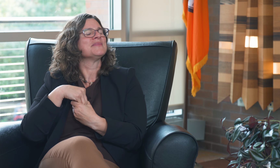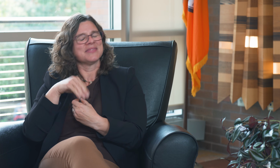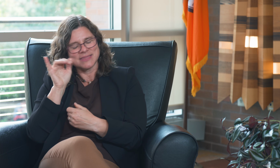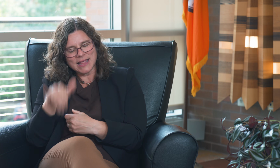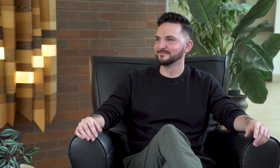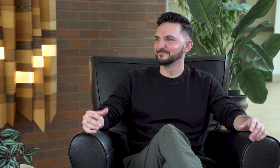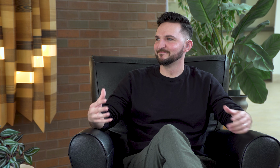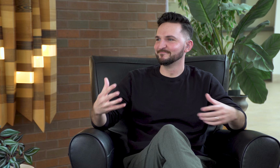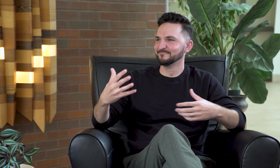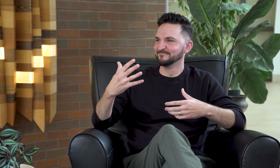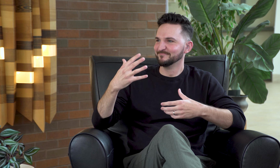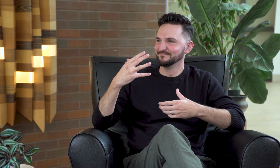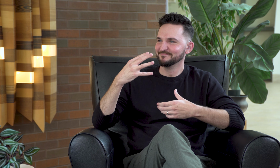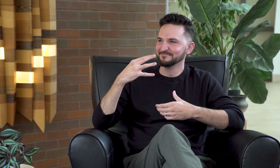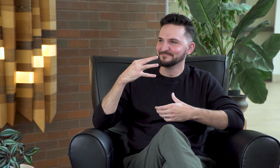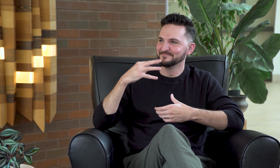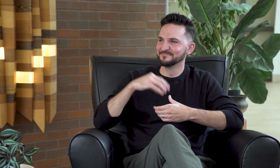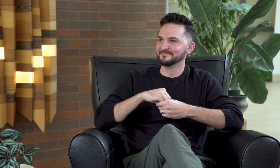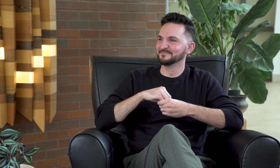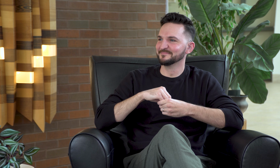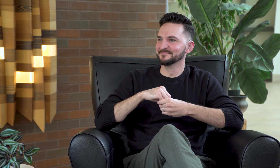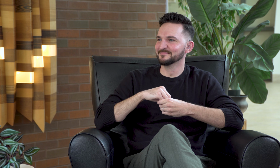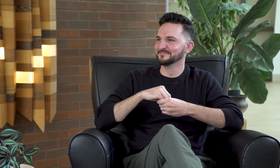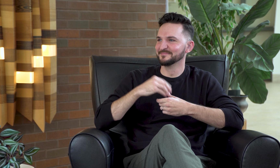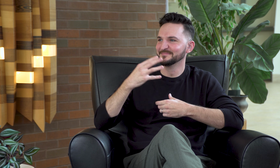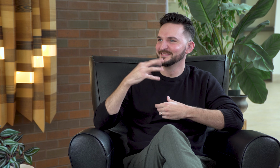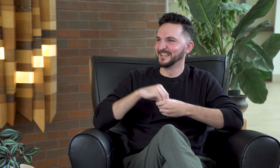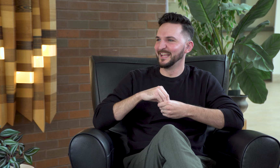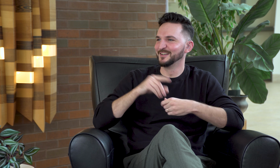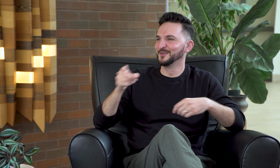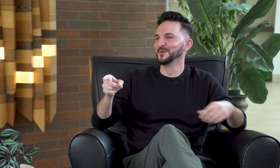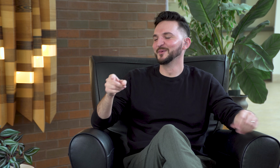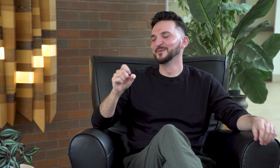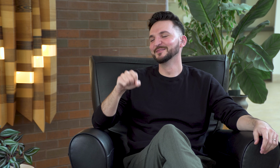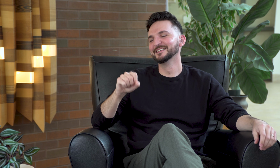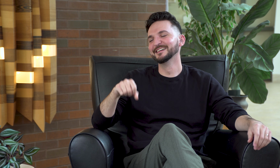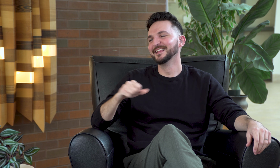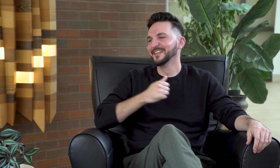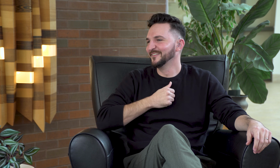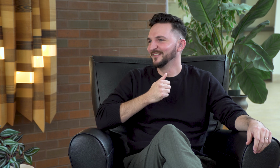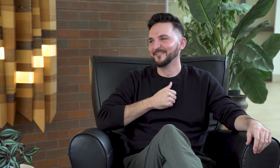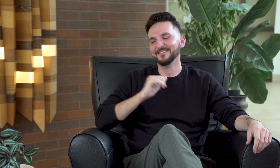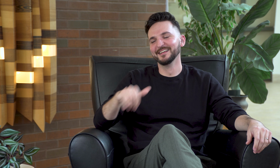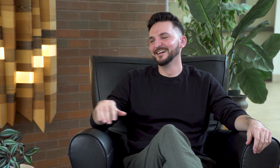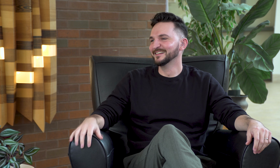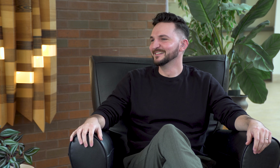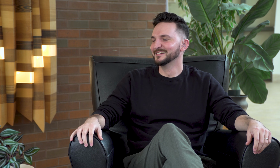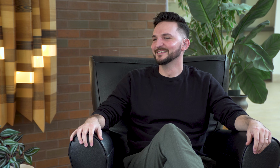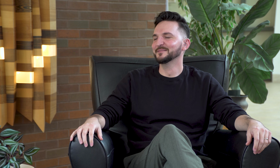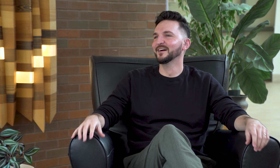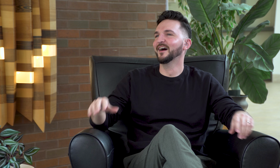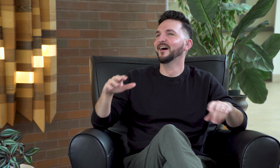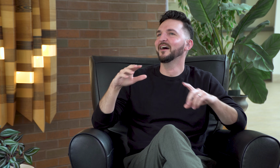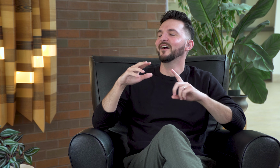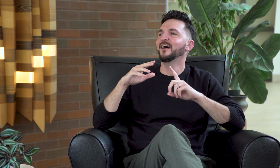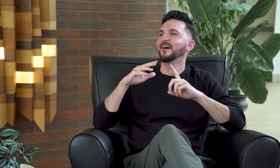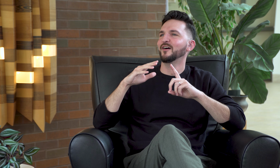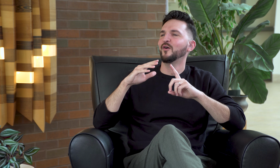It's just a part of us. Inbuilt to who you are. I love that.